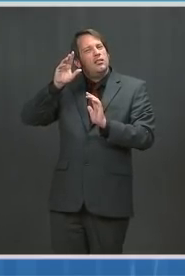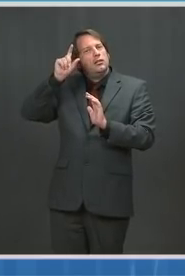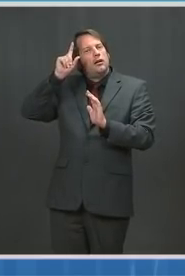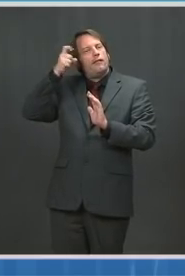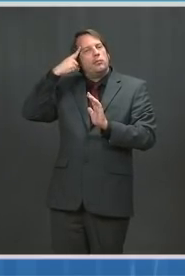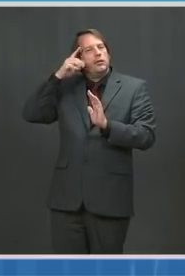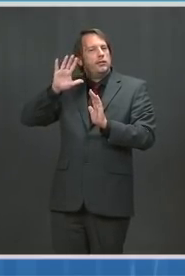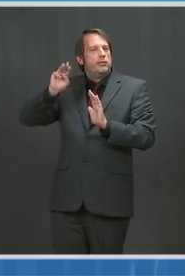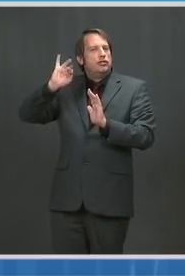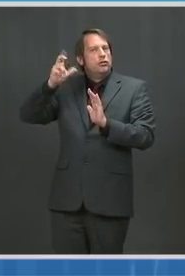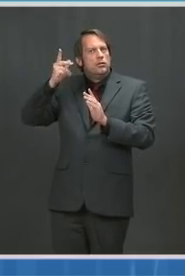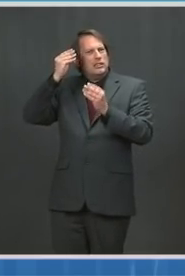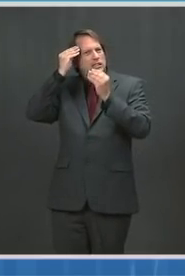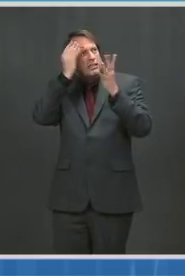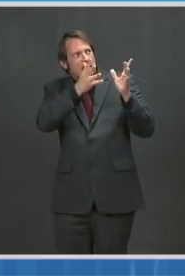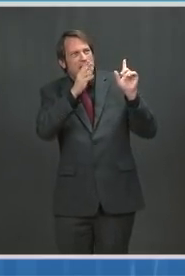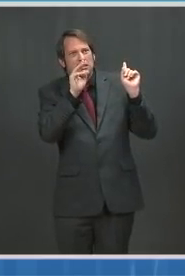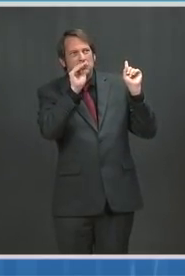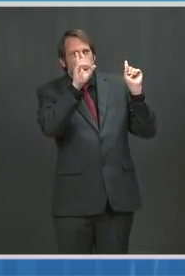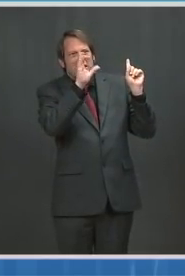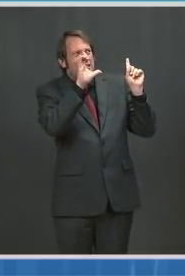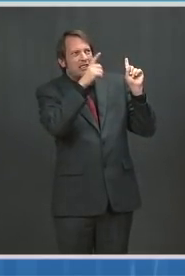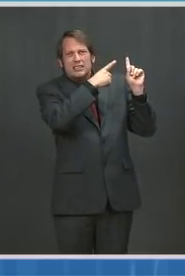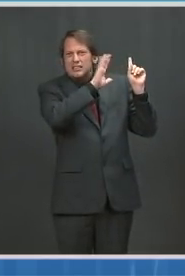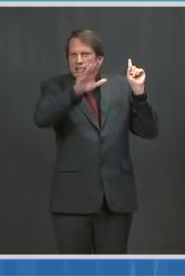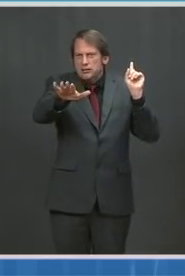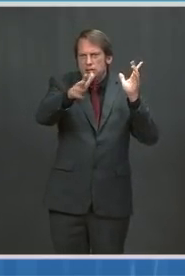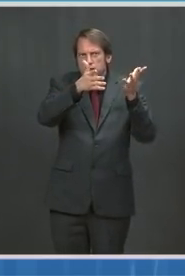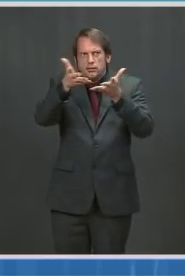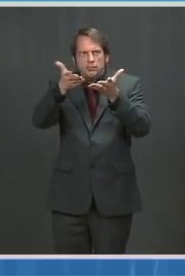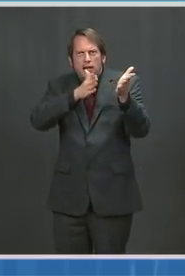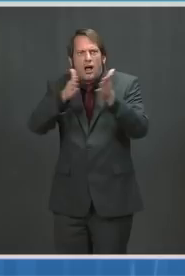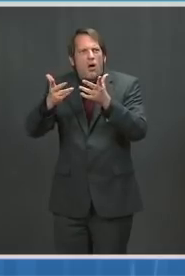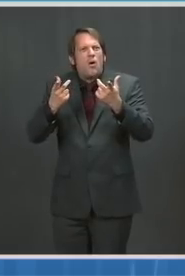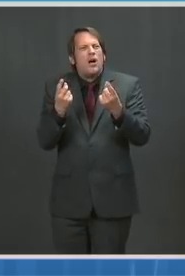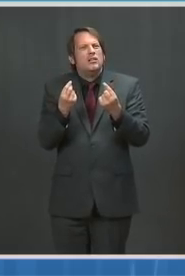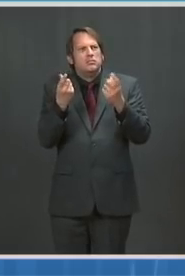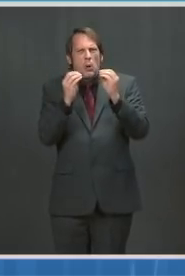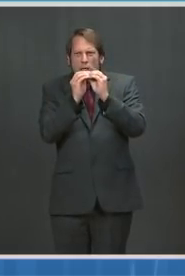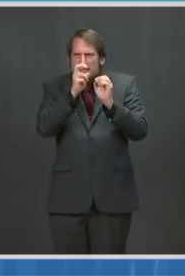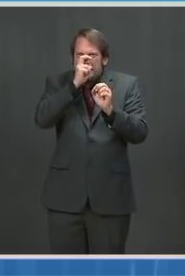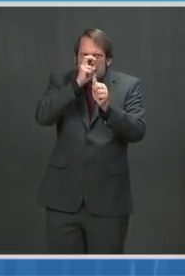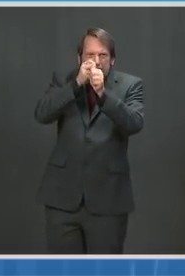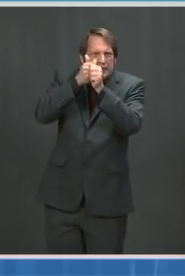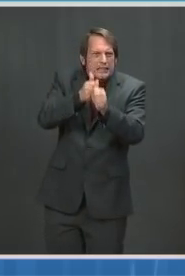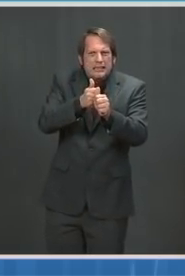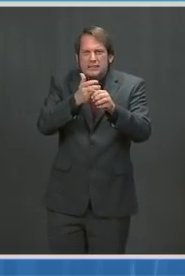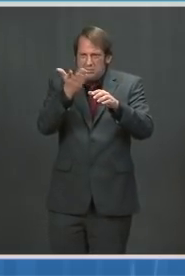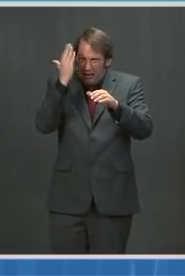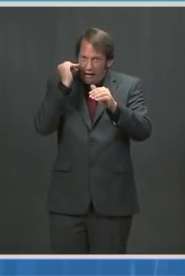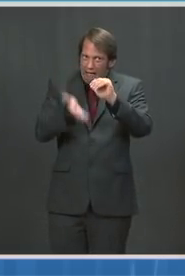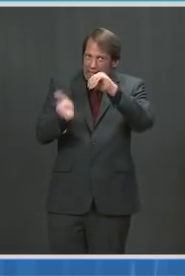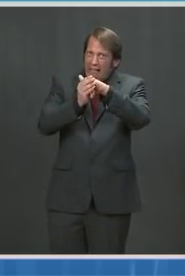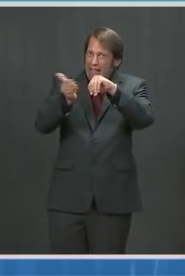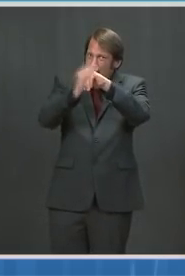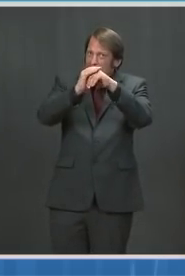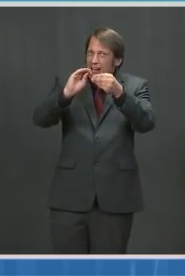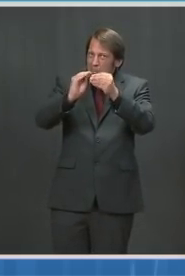Or is -- are you considering stronger guidance that, you know, when the numbers are spiking like they are, especially with the possibility of vaccines --